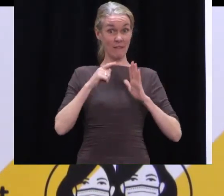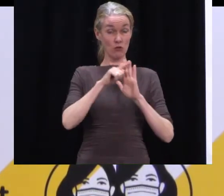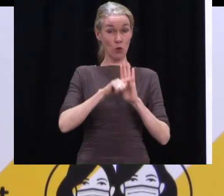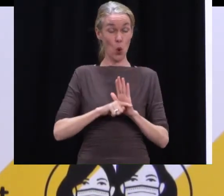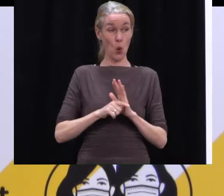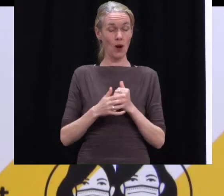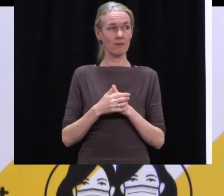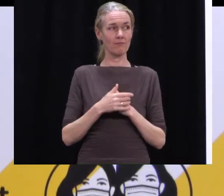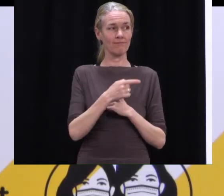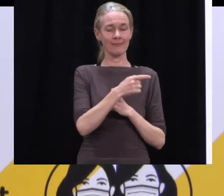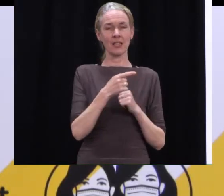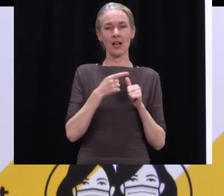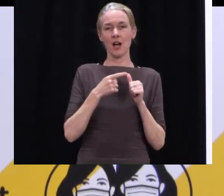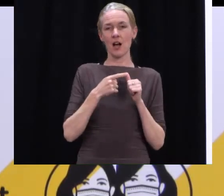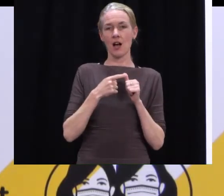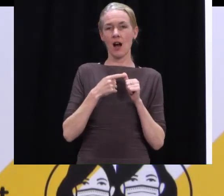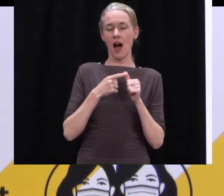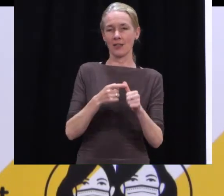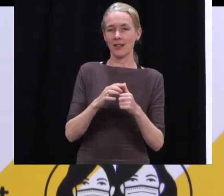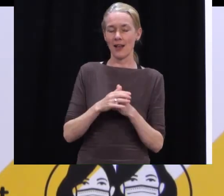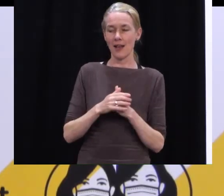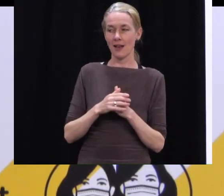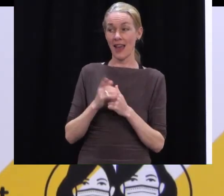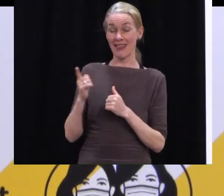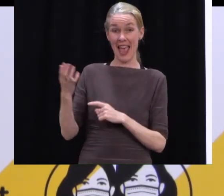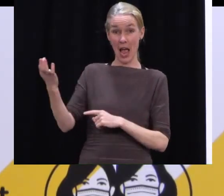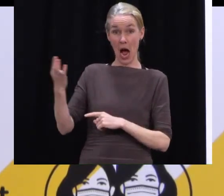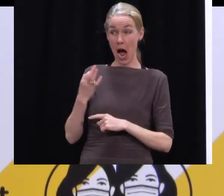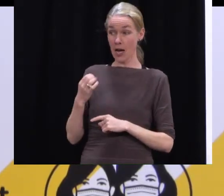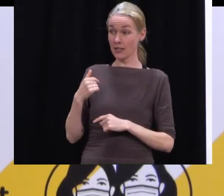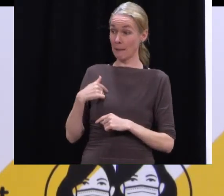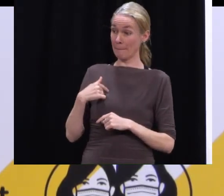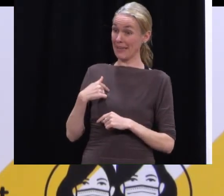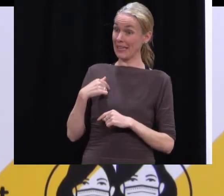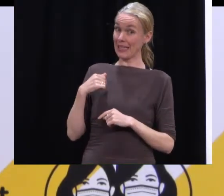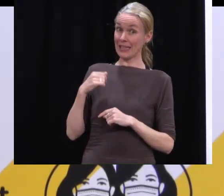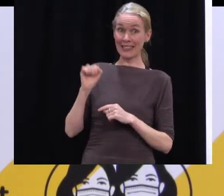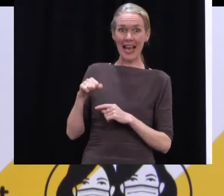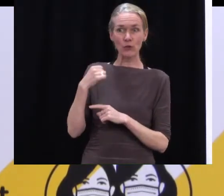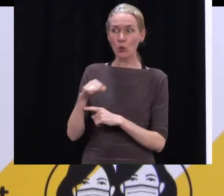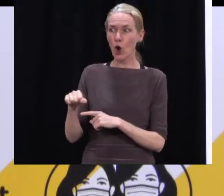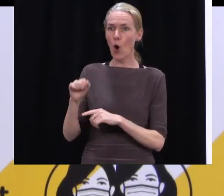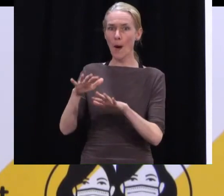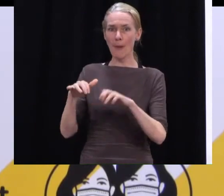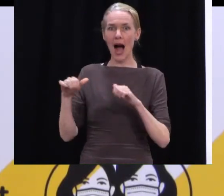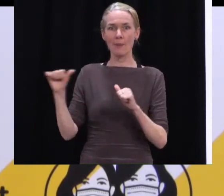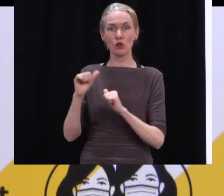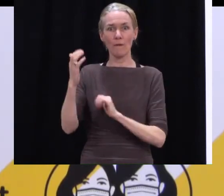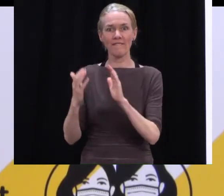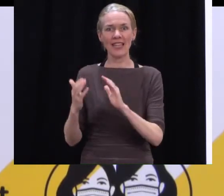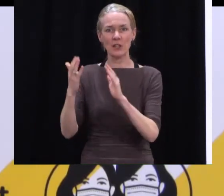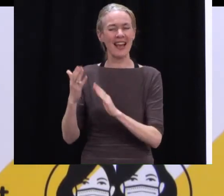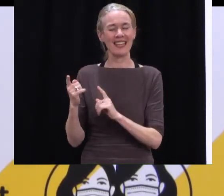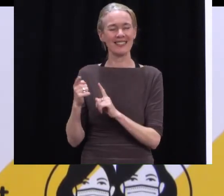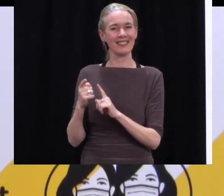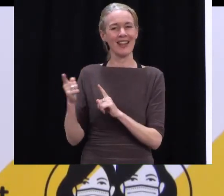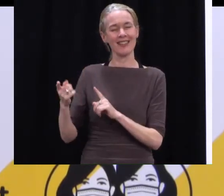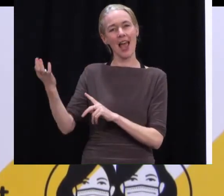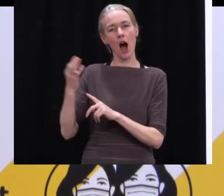Ah, well, I was asked to give advice. I'm not the decision- maker on that. I gave my advice